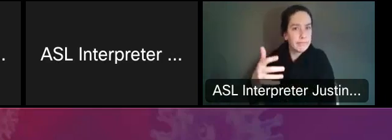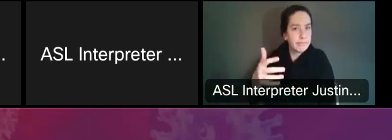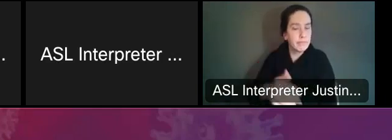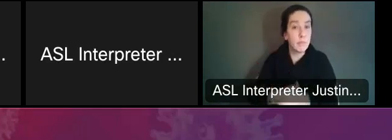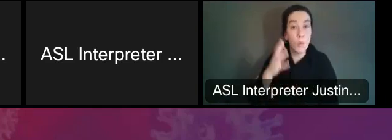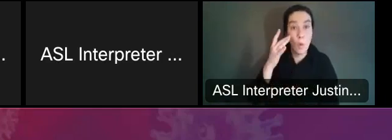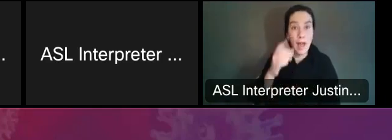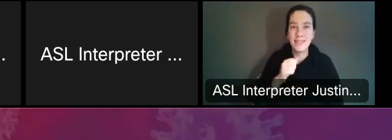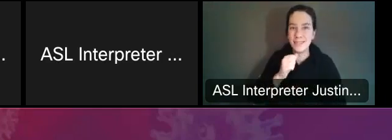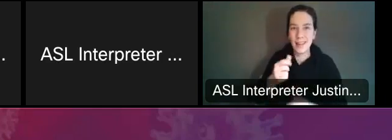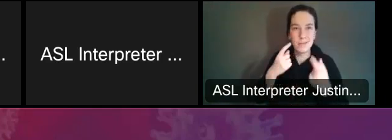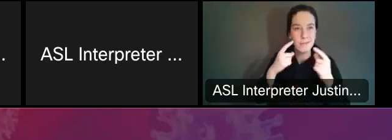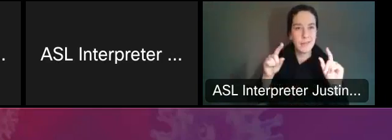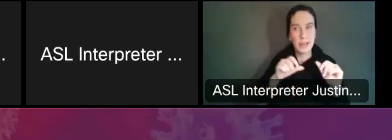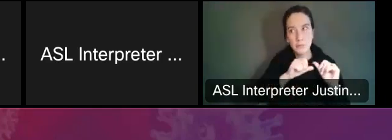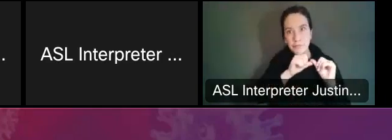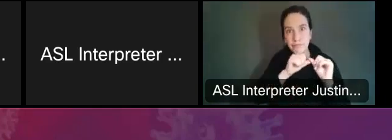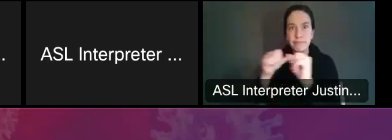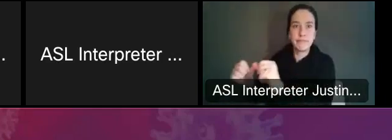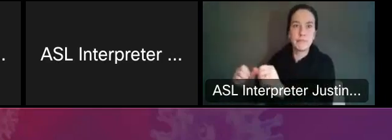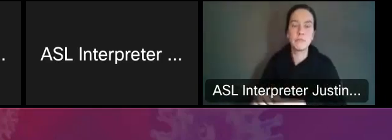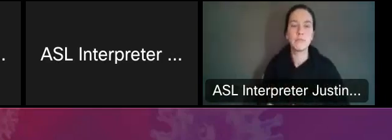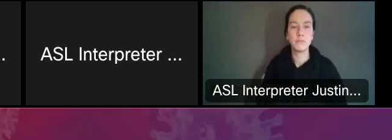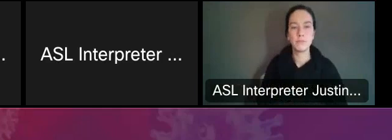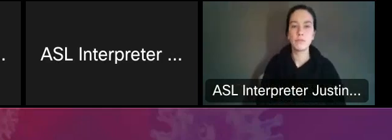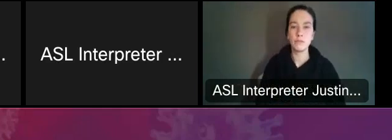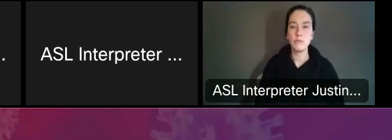People who have received their initial vaccine series that is.